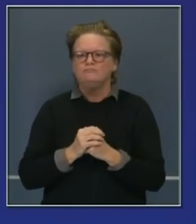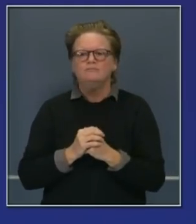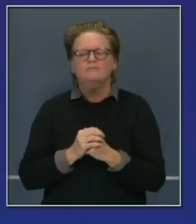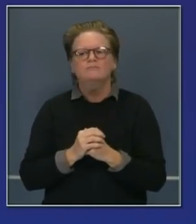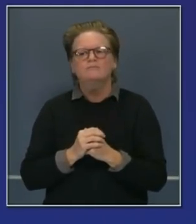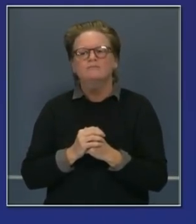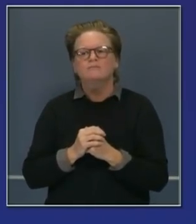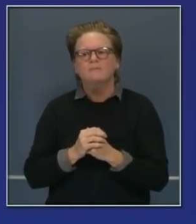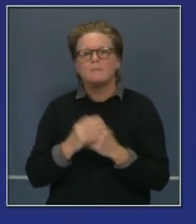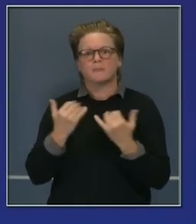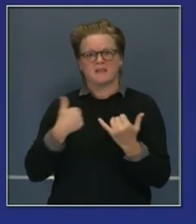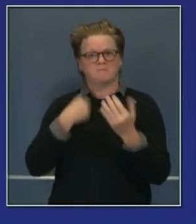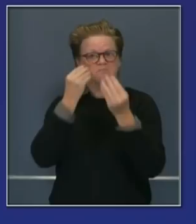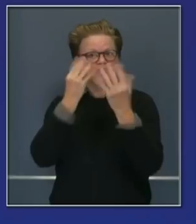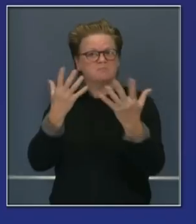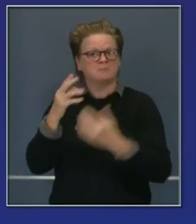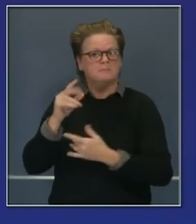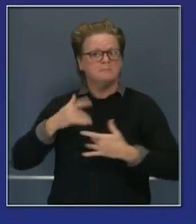RED AND ORANGE COUNTIES LAST